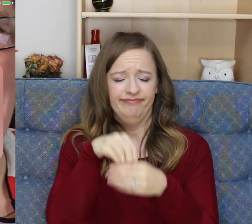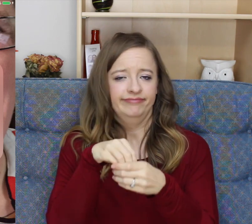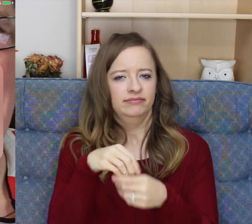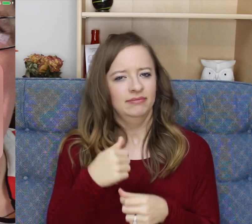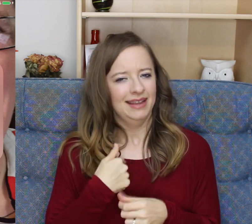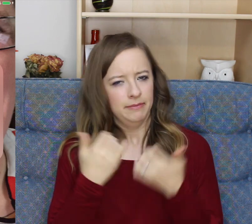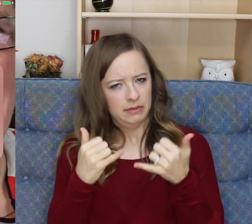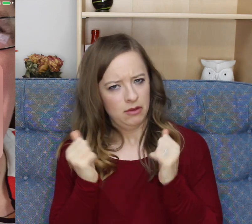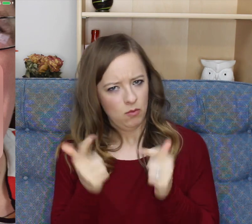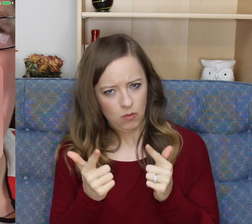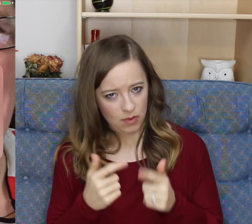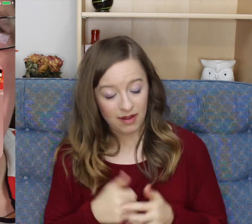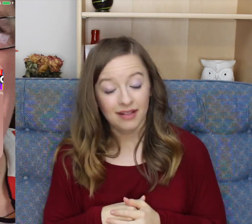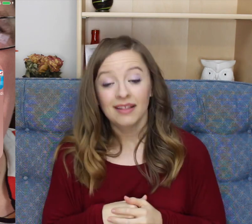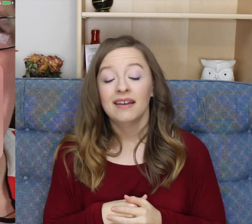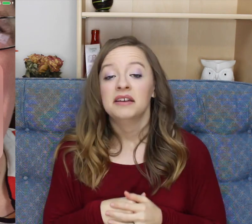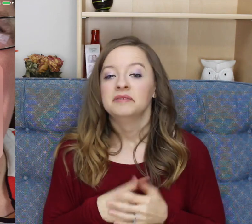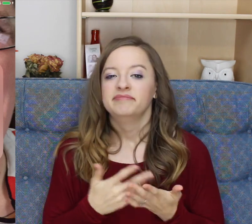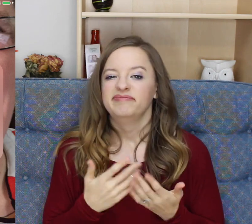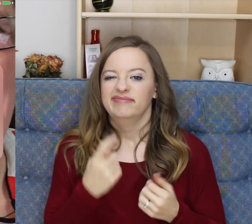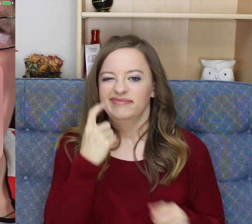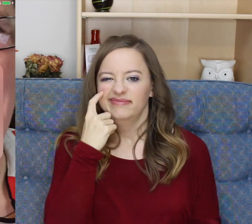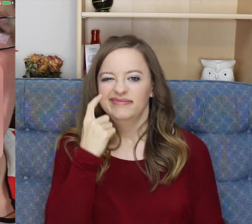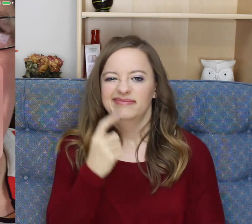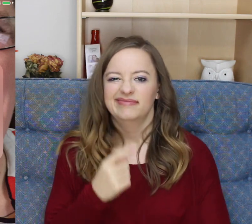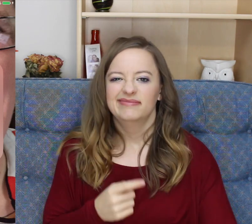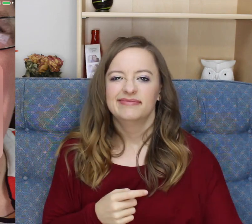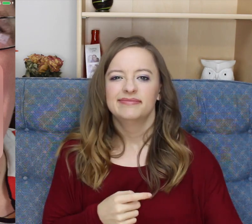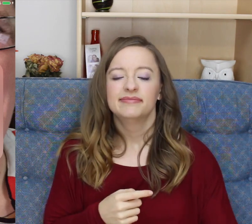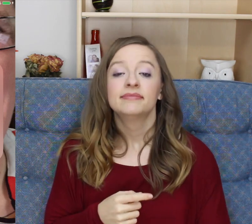games on here. I don't play all of them. I just downloaded